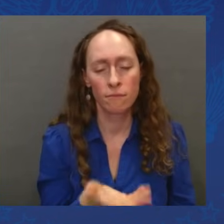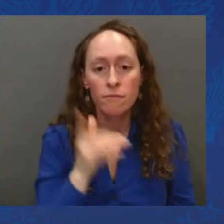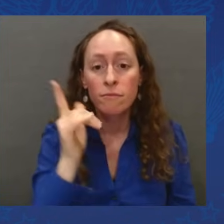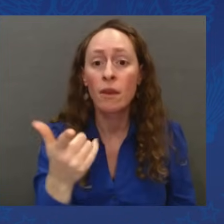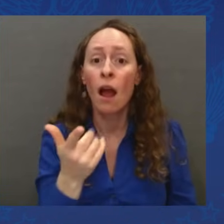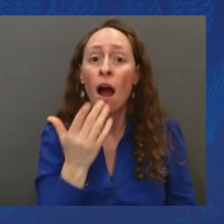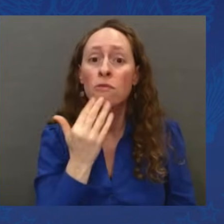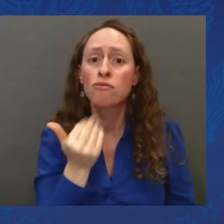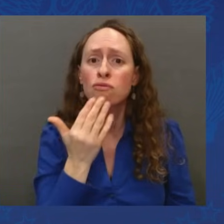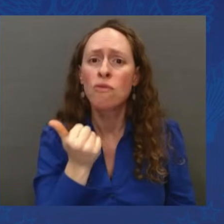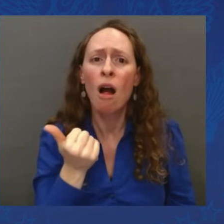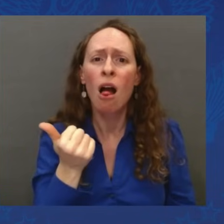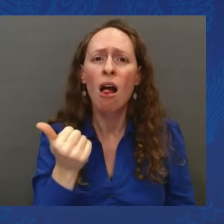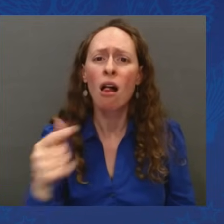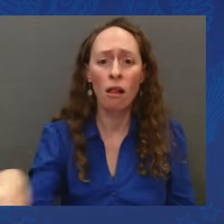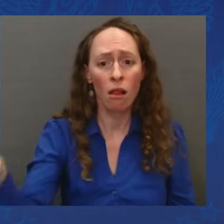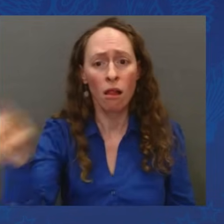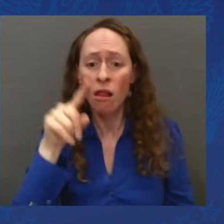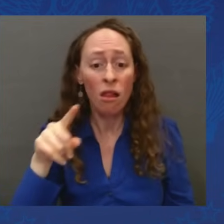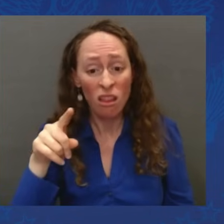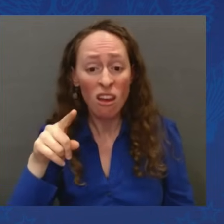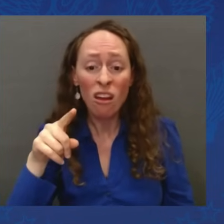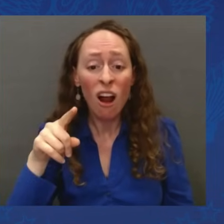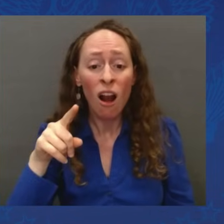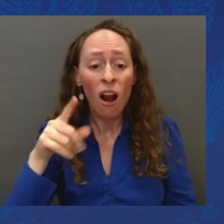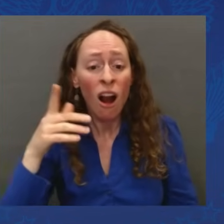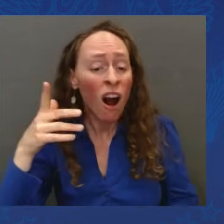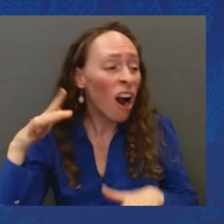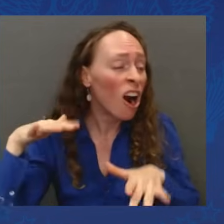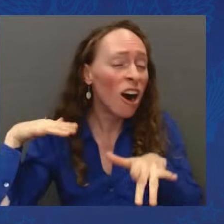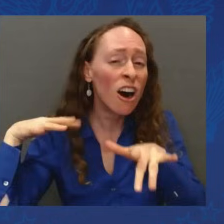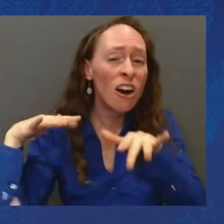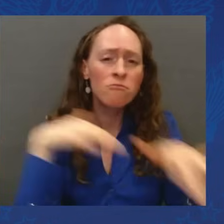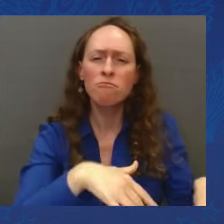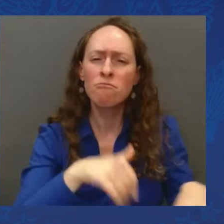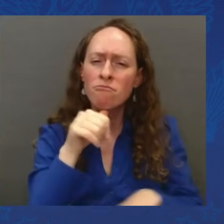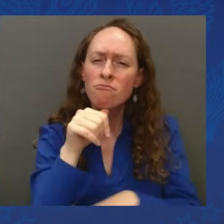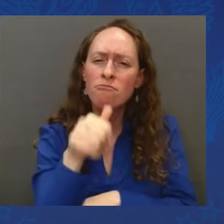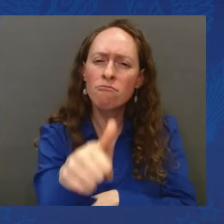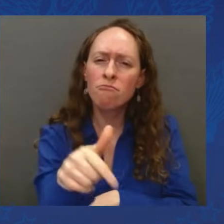They've gone in and they've gone in with their soldiers carrying weapons or guns.